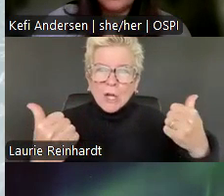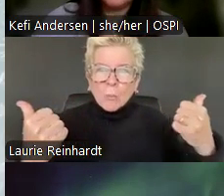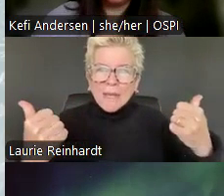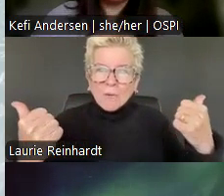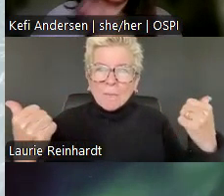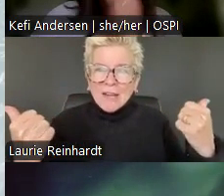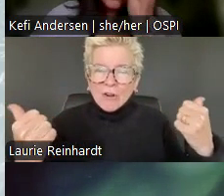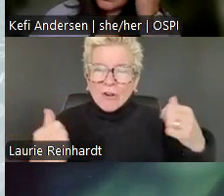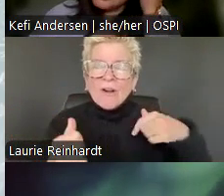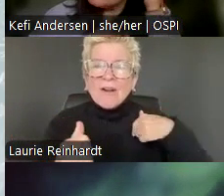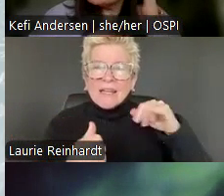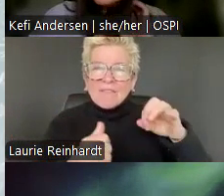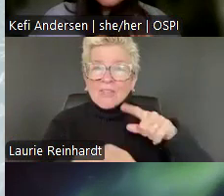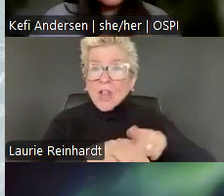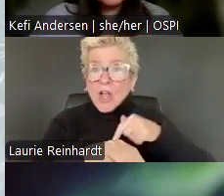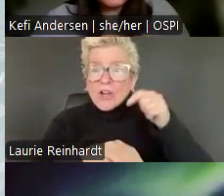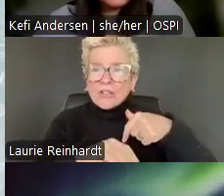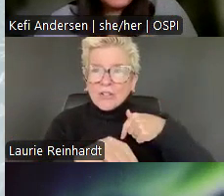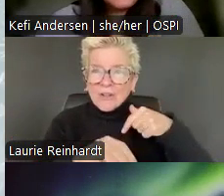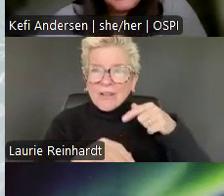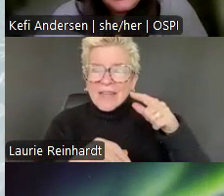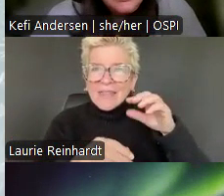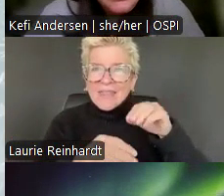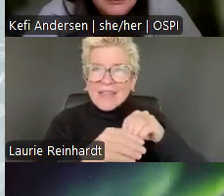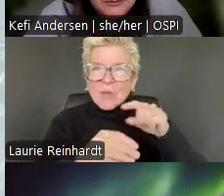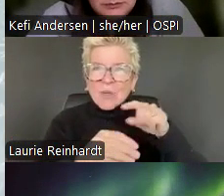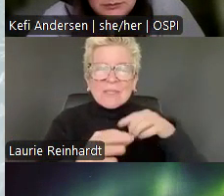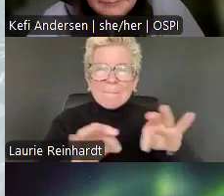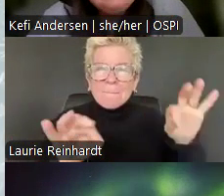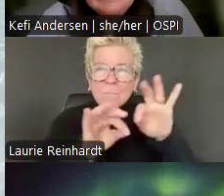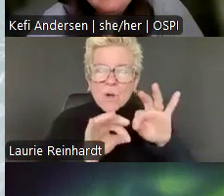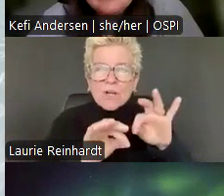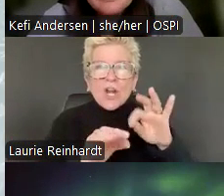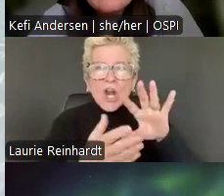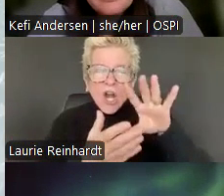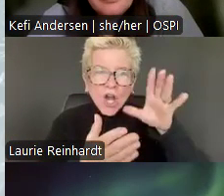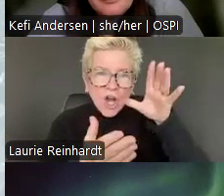really important to start early in your system with inclusion and rigor and access to those